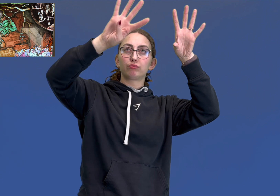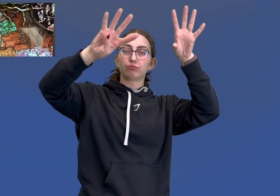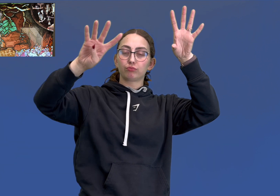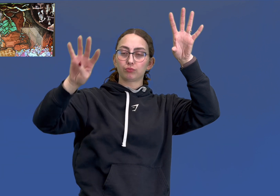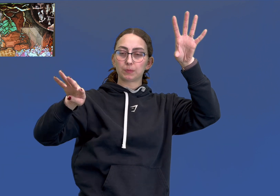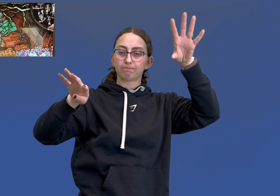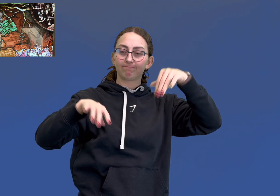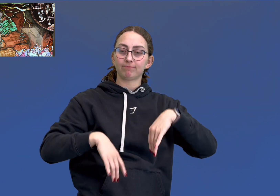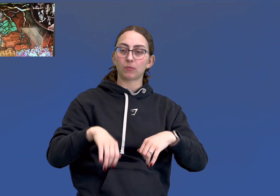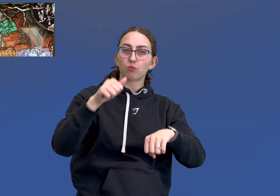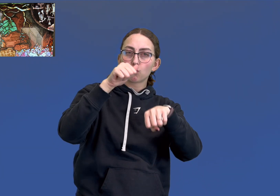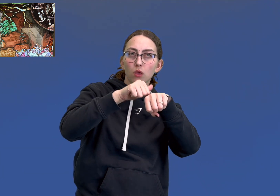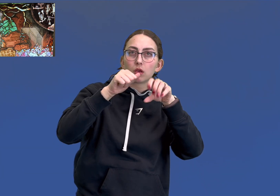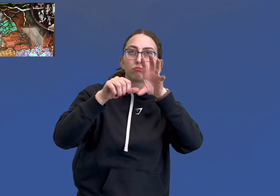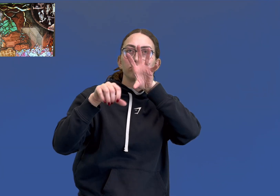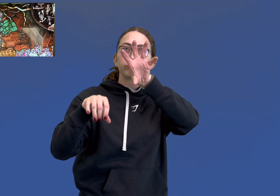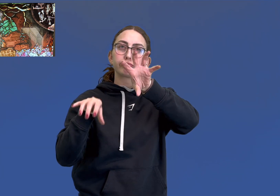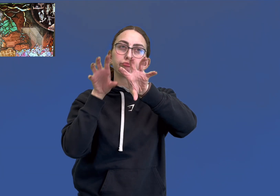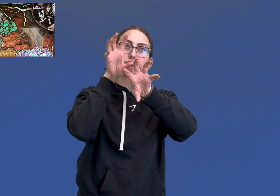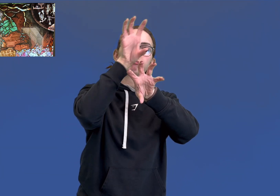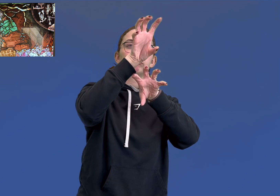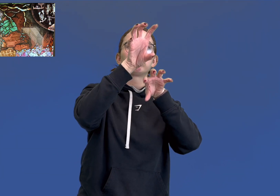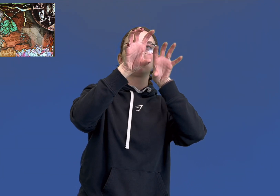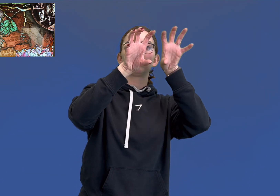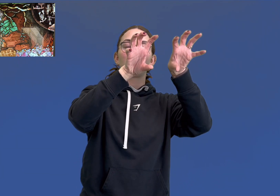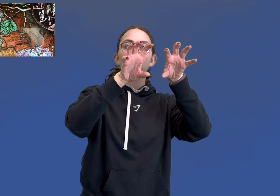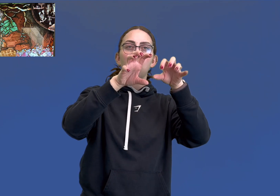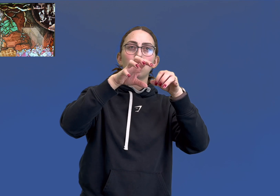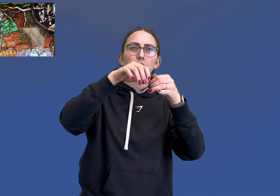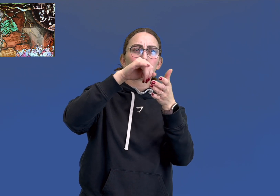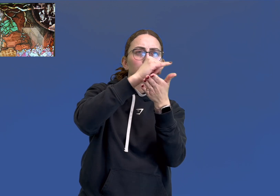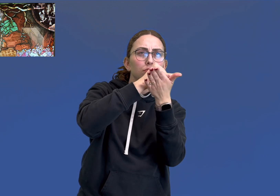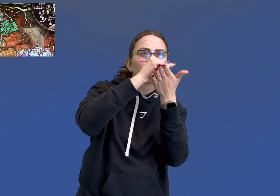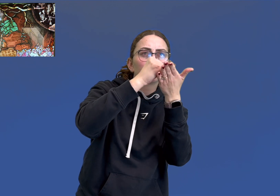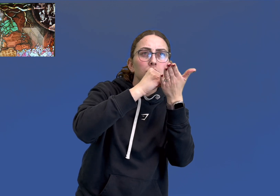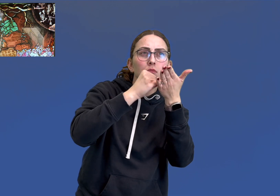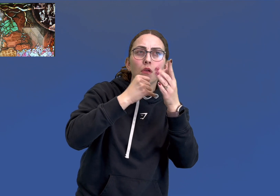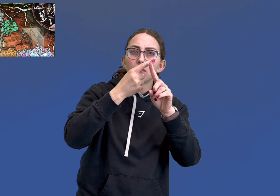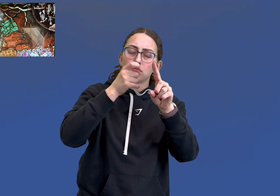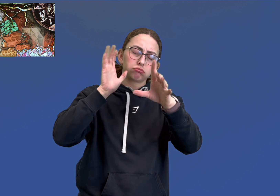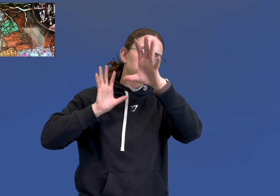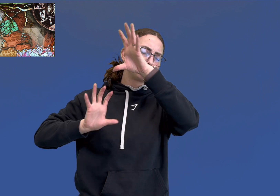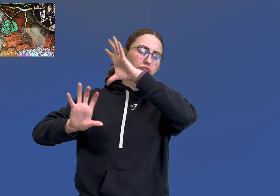as well as rocks arranged throughout the piece each had paintings from long ago